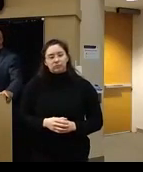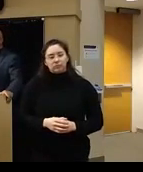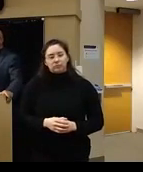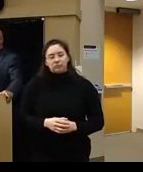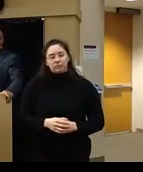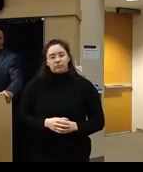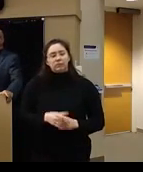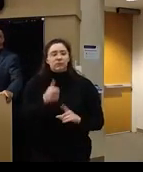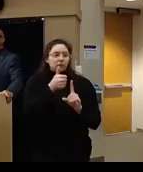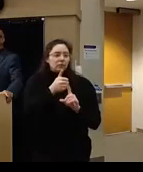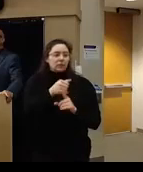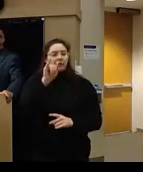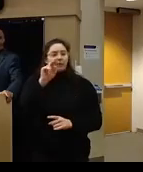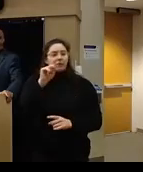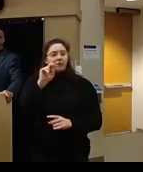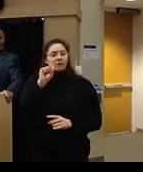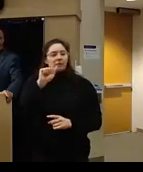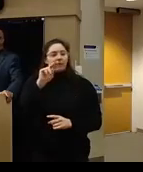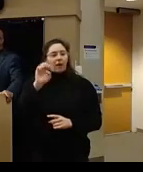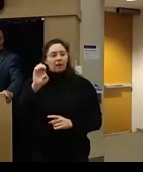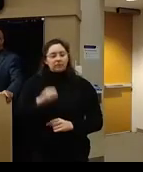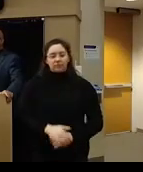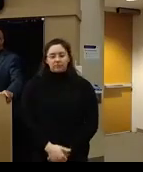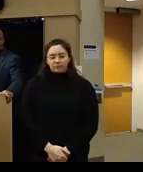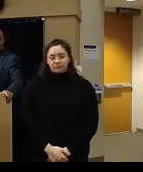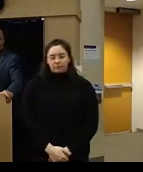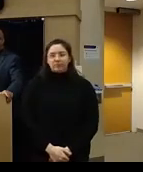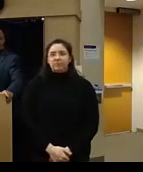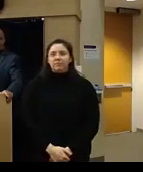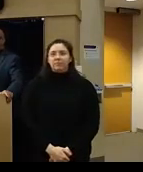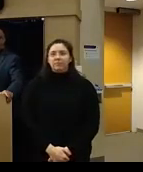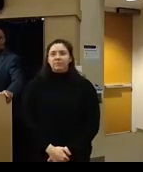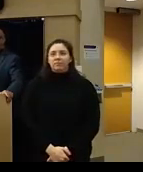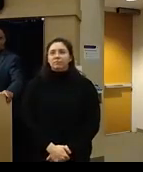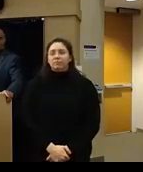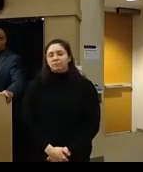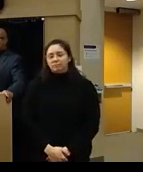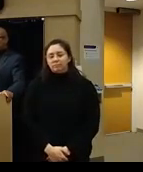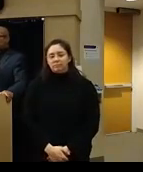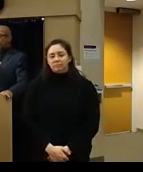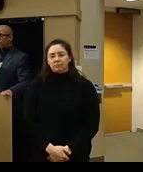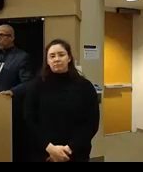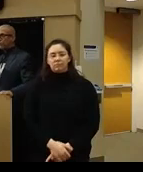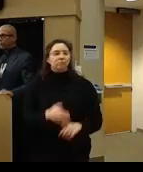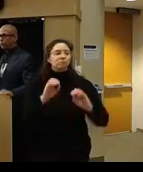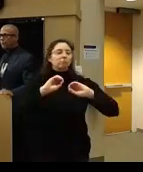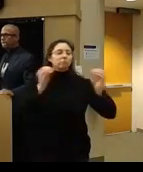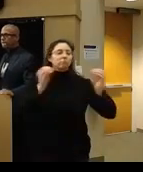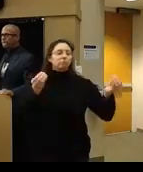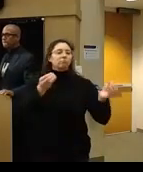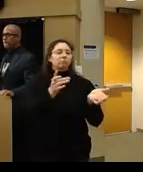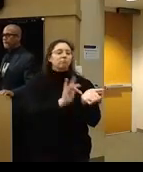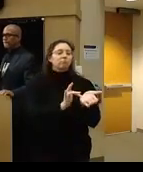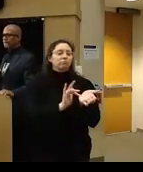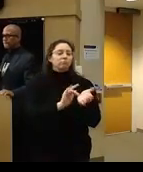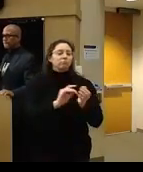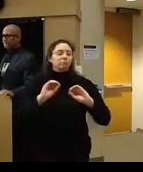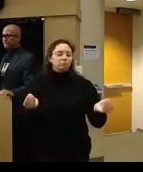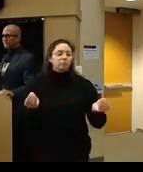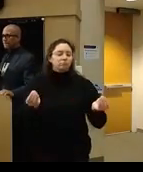insane they had no medication for of mentally ill people electric